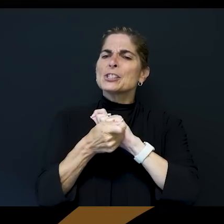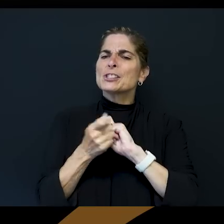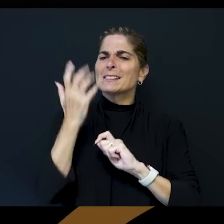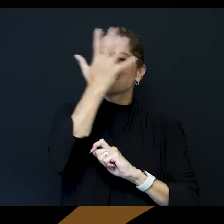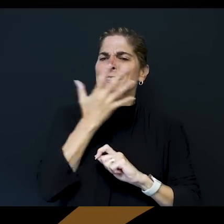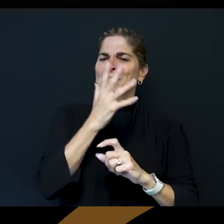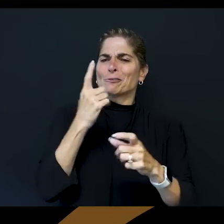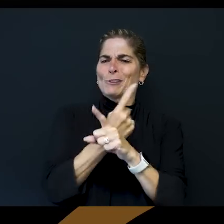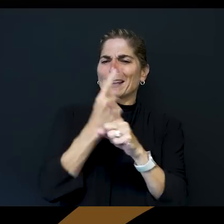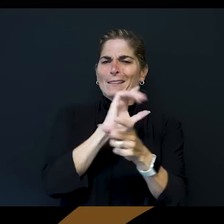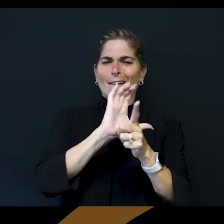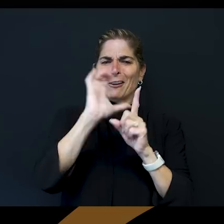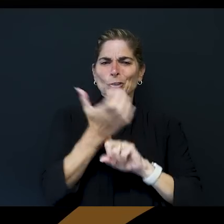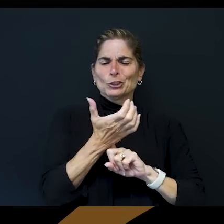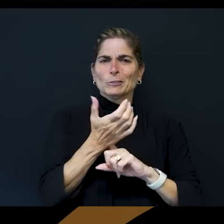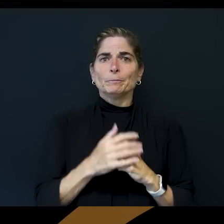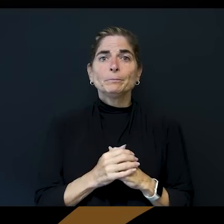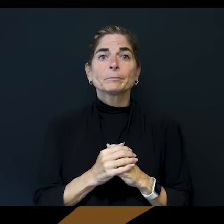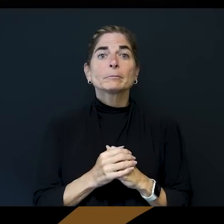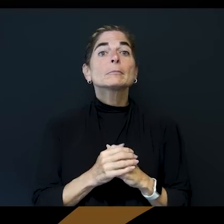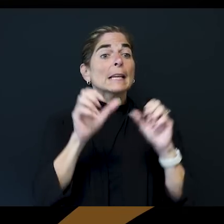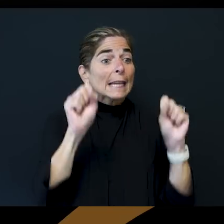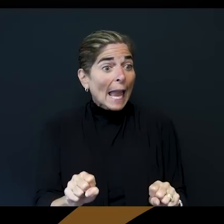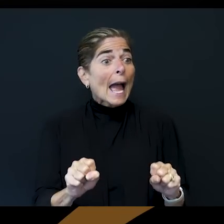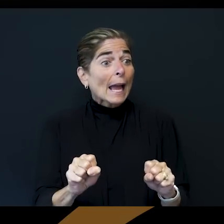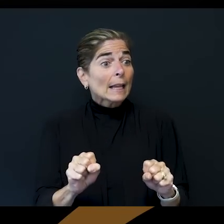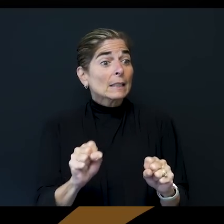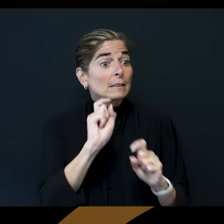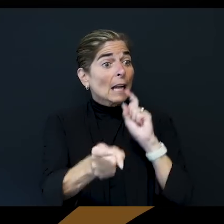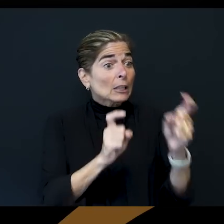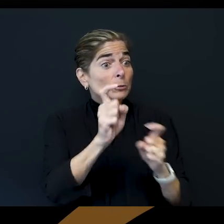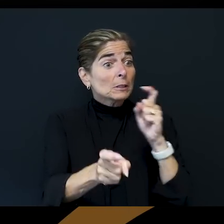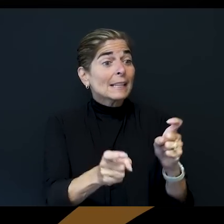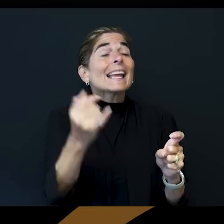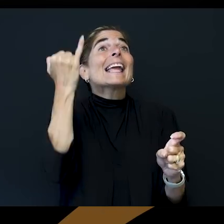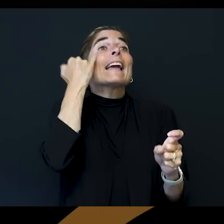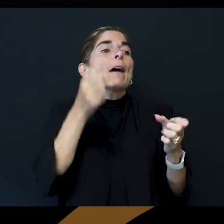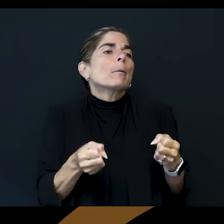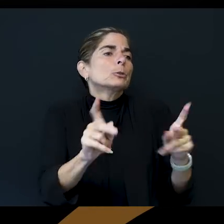Everyone can make meaningful contributions if given the opportunity. It's no different for people with disabilities.